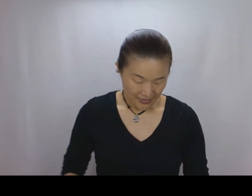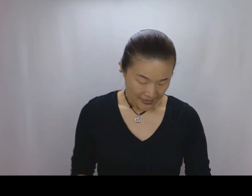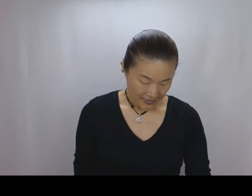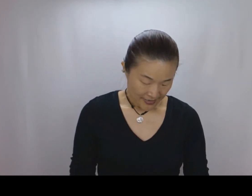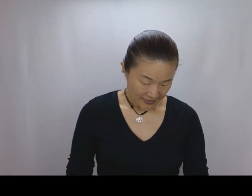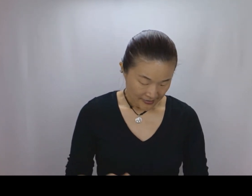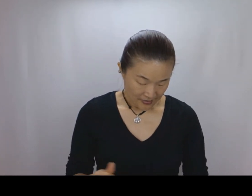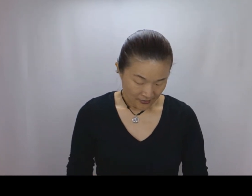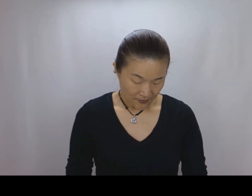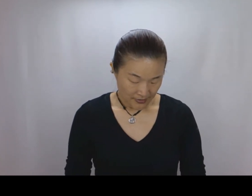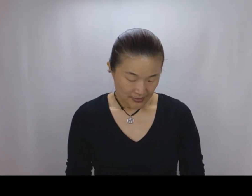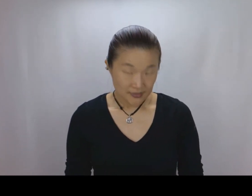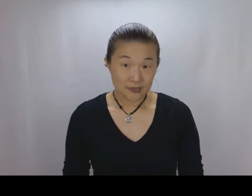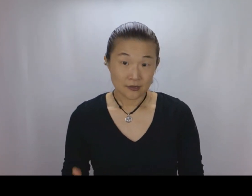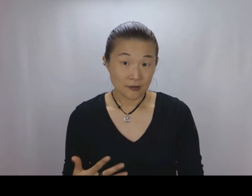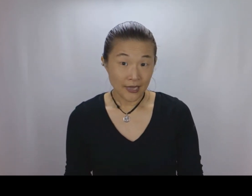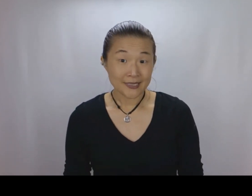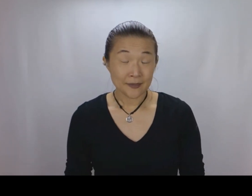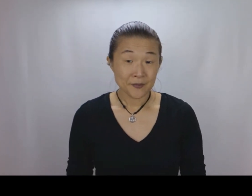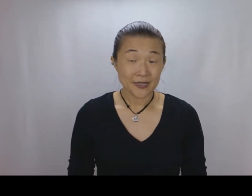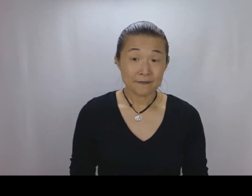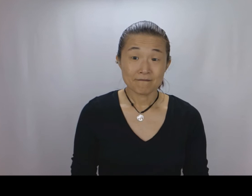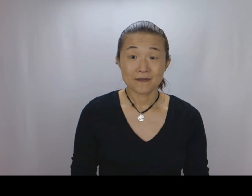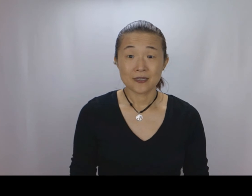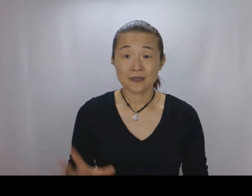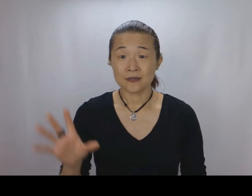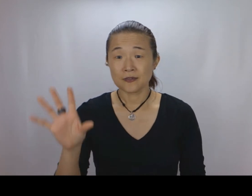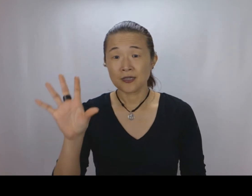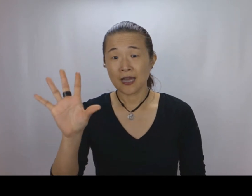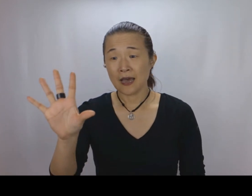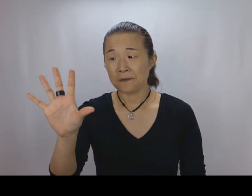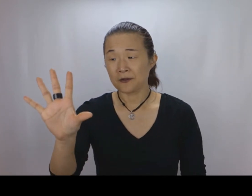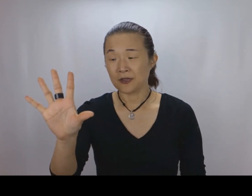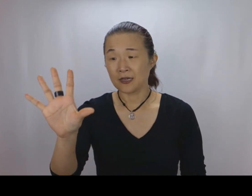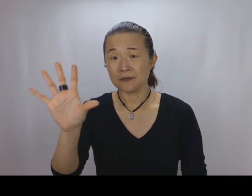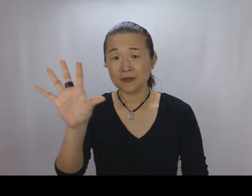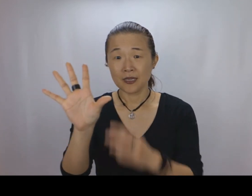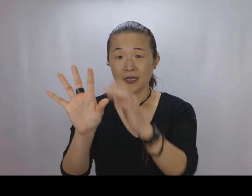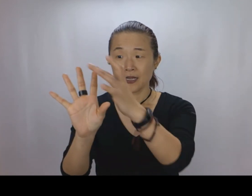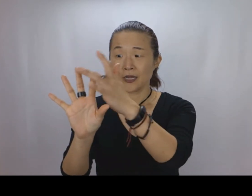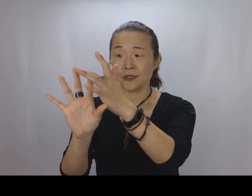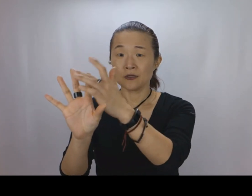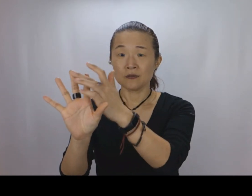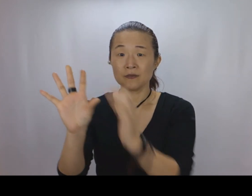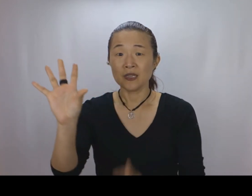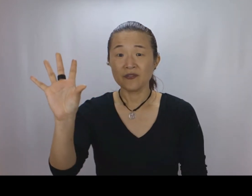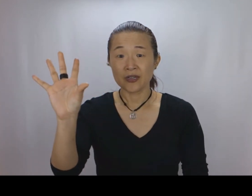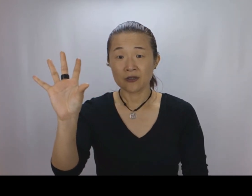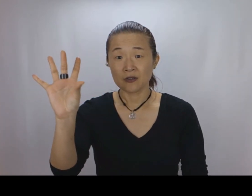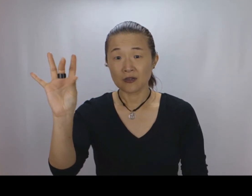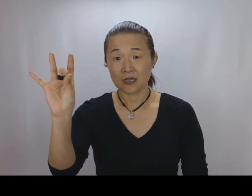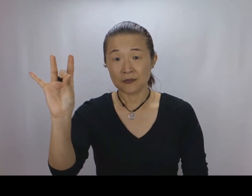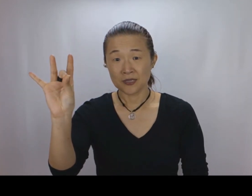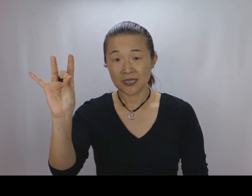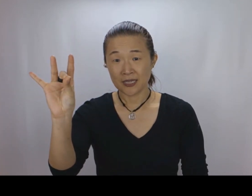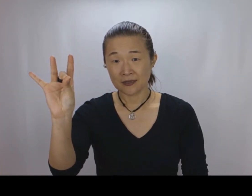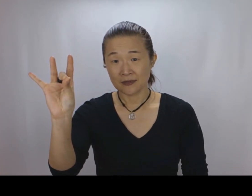And another one is to like something. Say you're going to have your thumb and your middle finger come together,